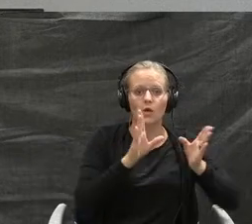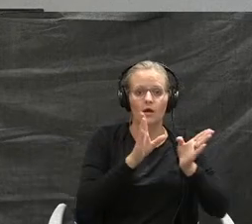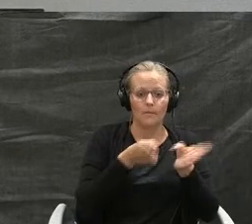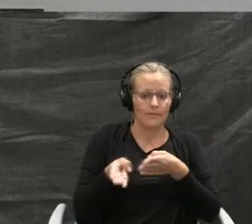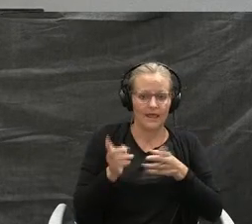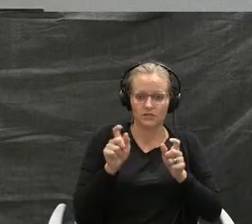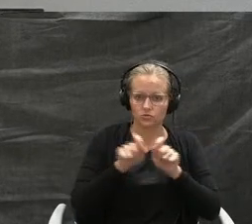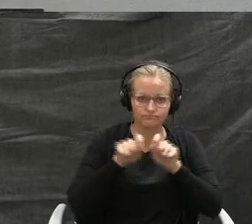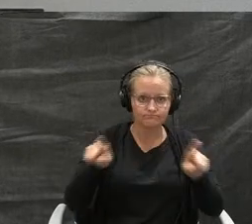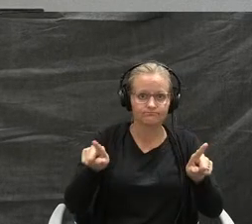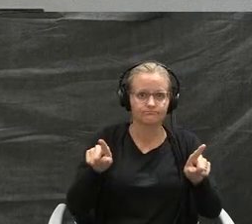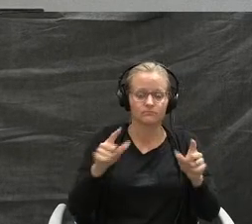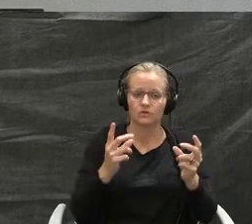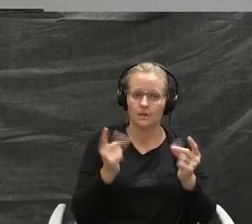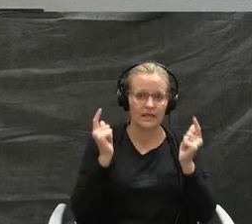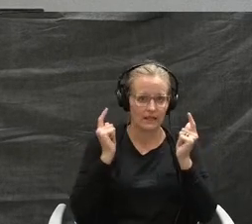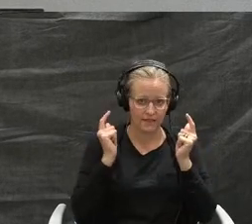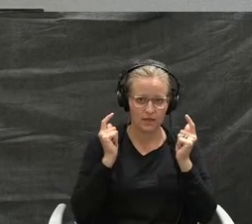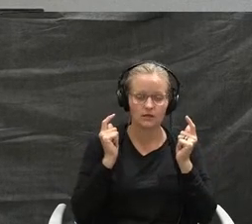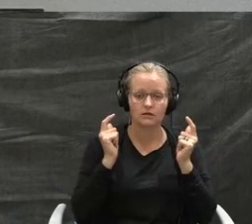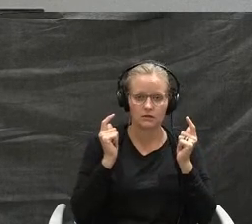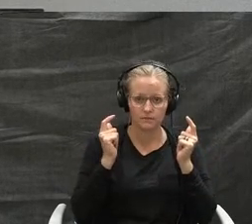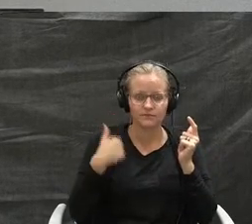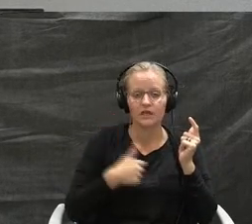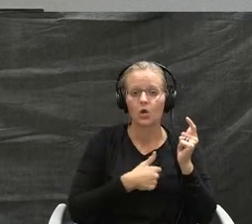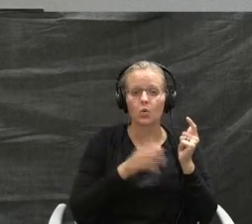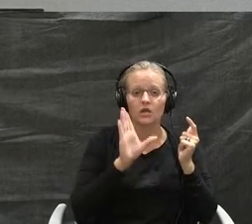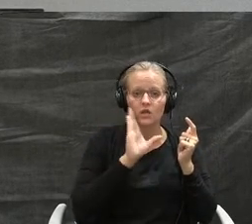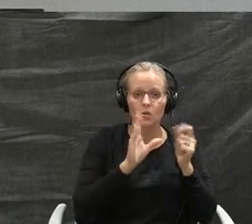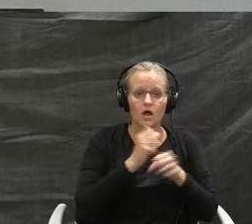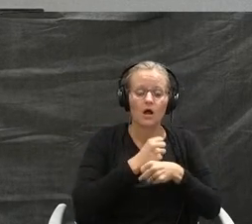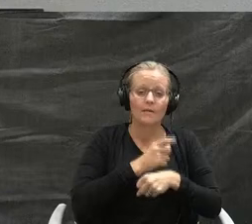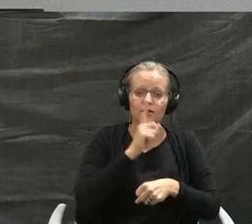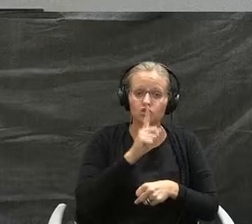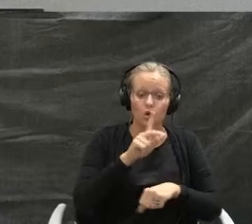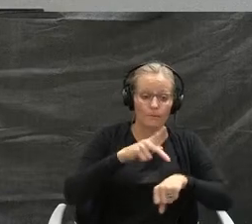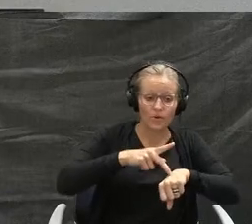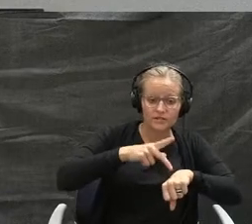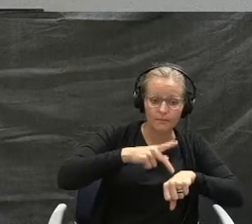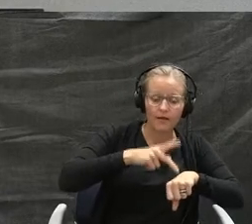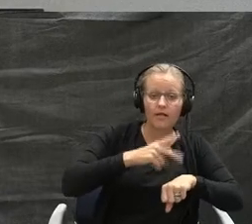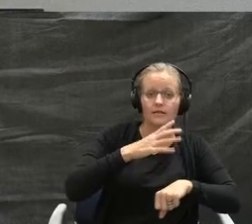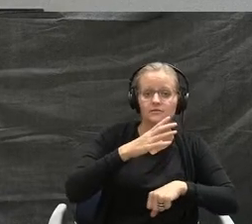We're going to be sure that principles are pretty versed in